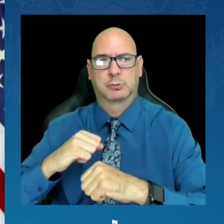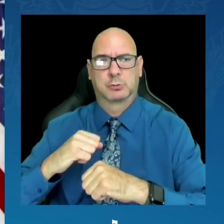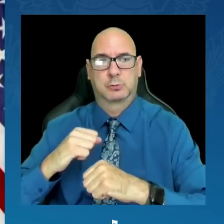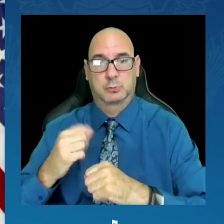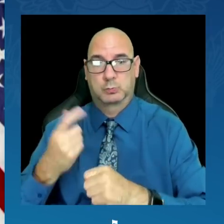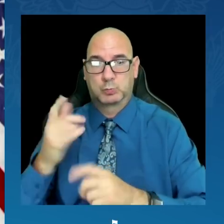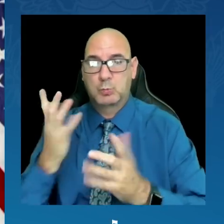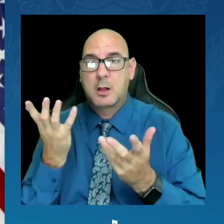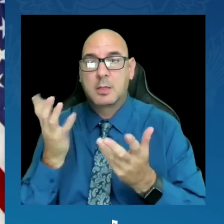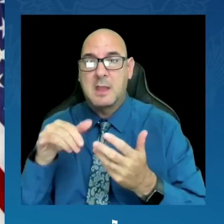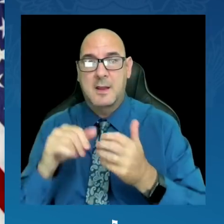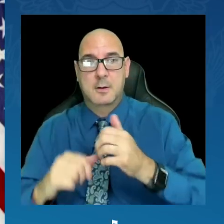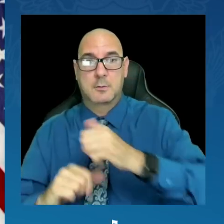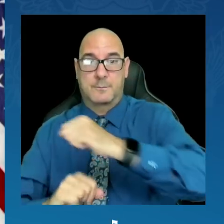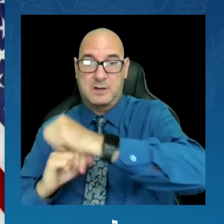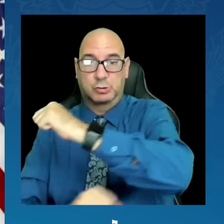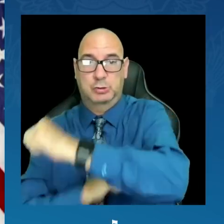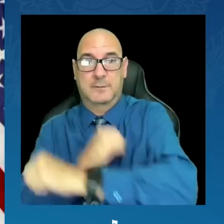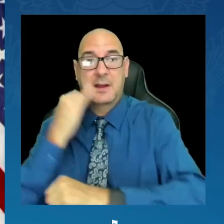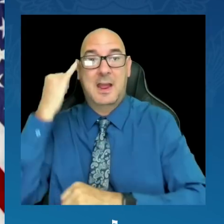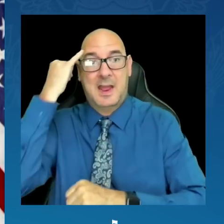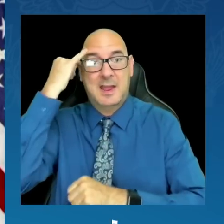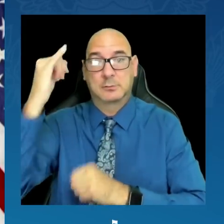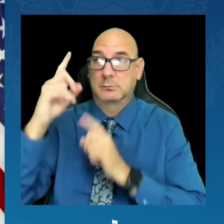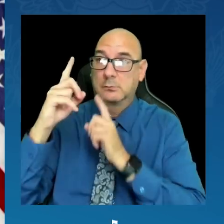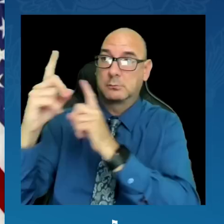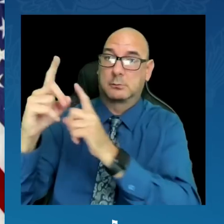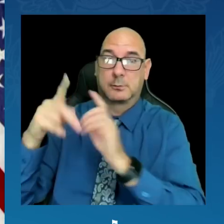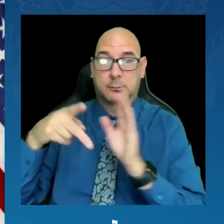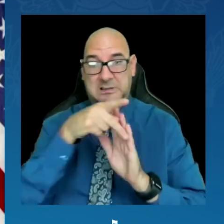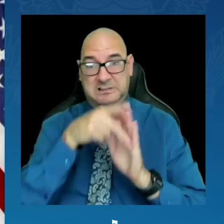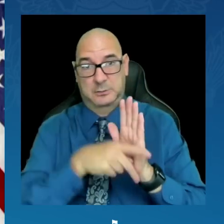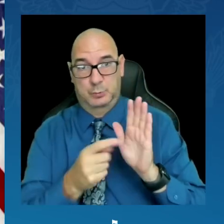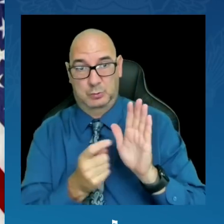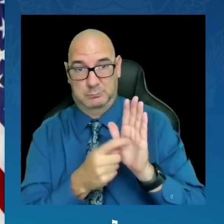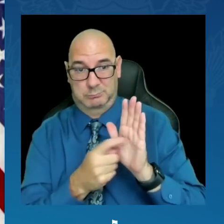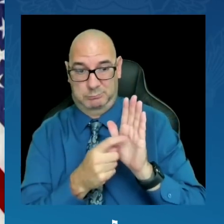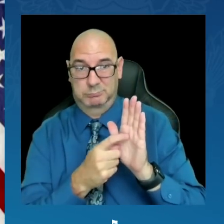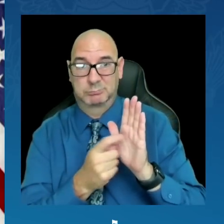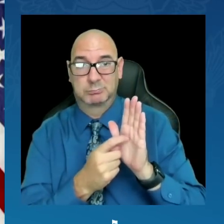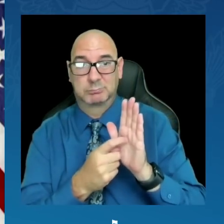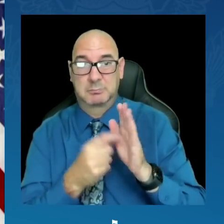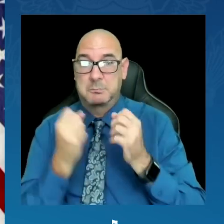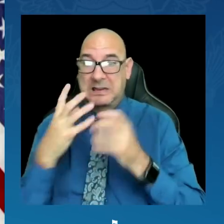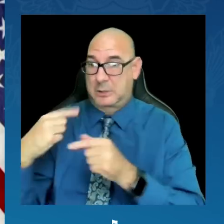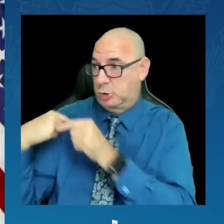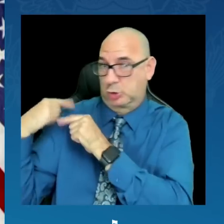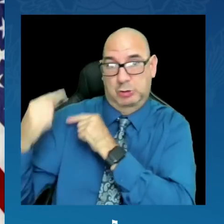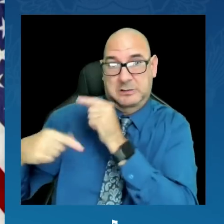and principles that for generations, for centuries, I believe, we have held dear,